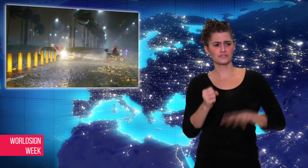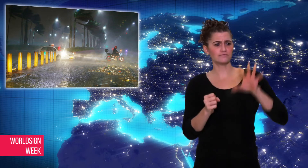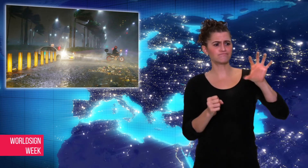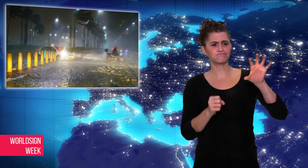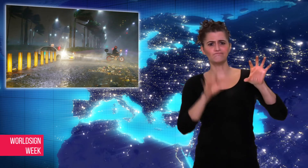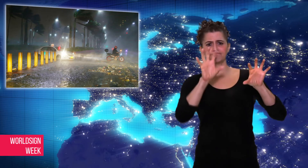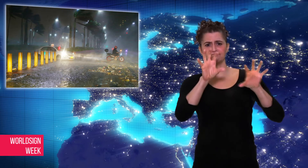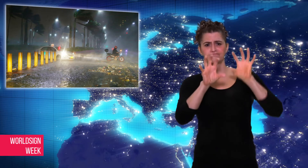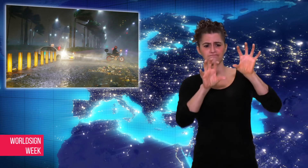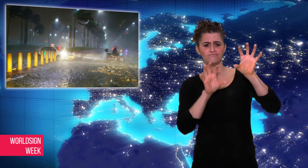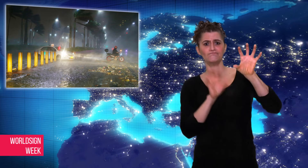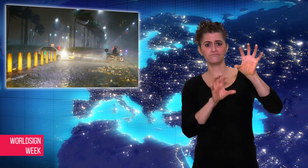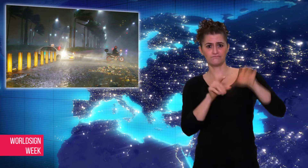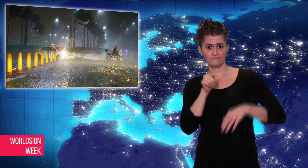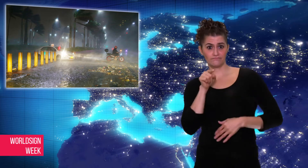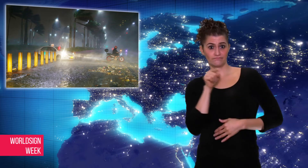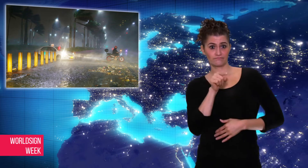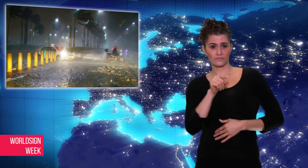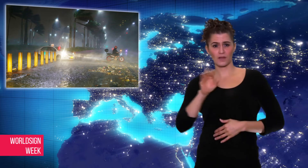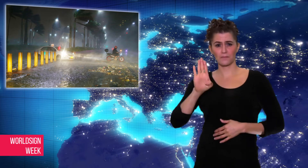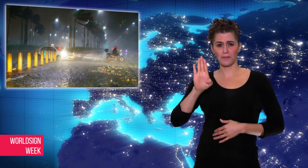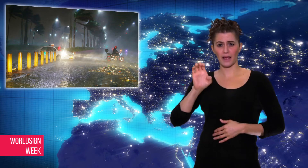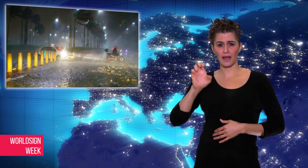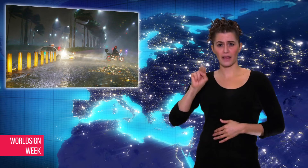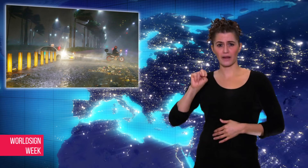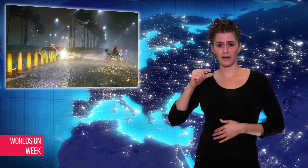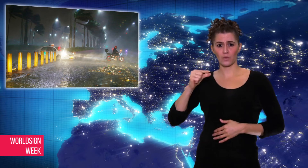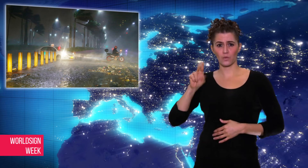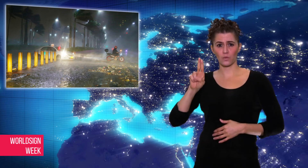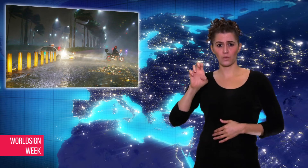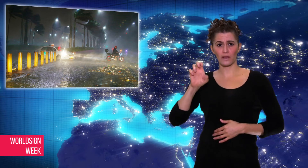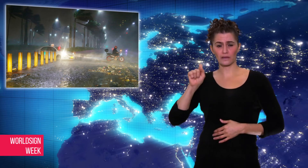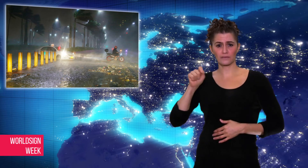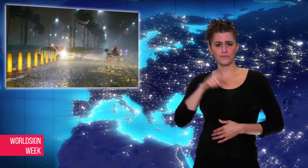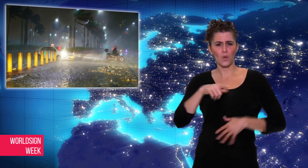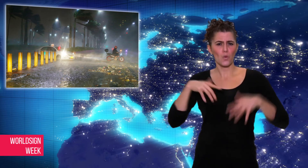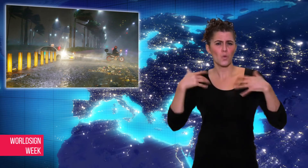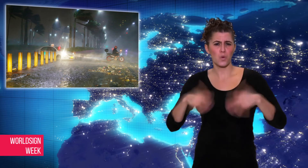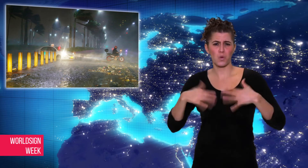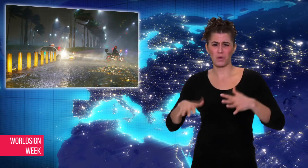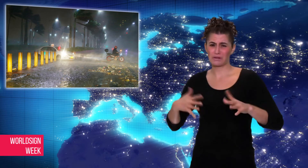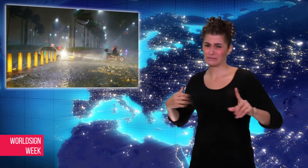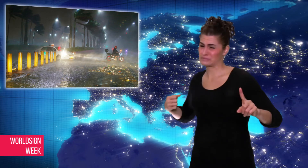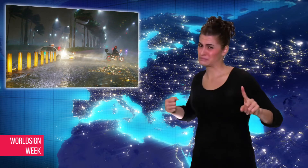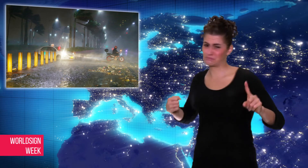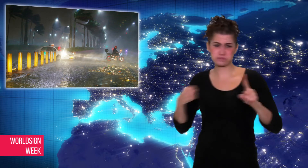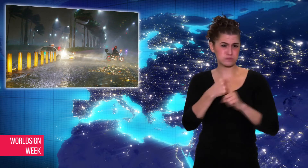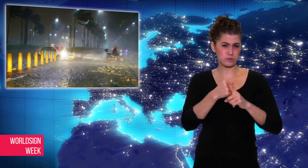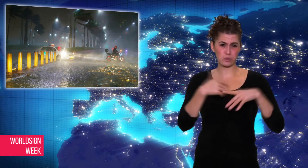Benguet was the hardest hit; a